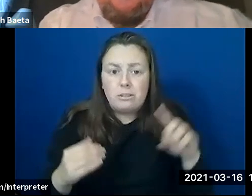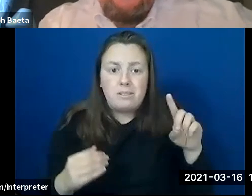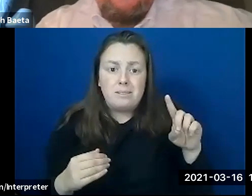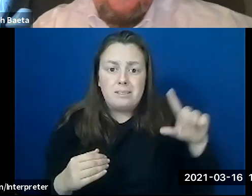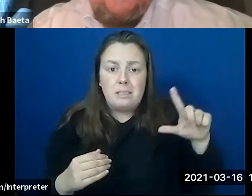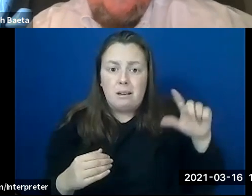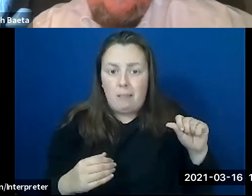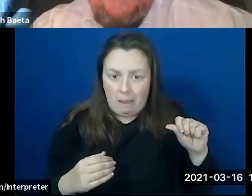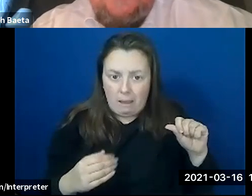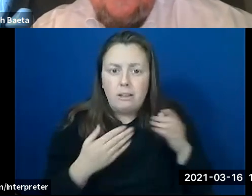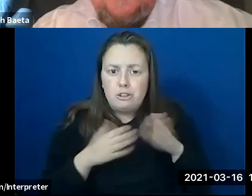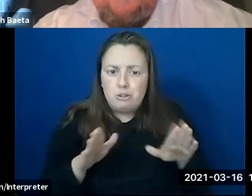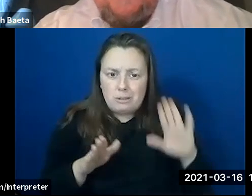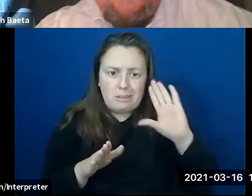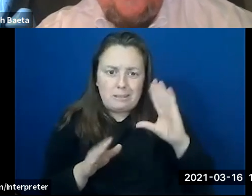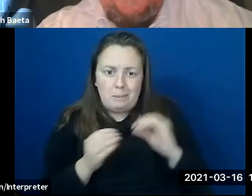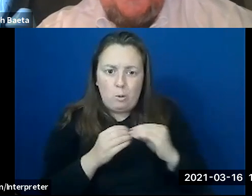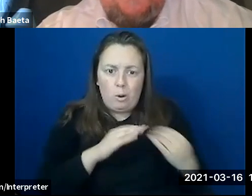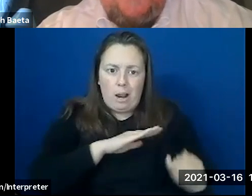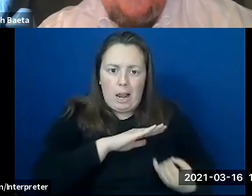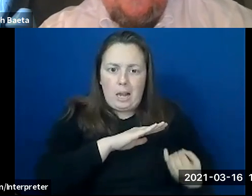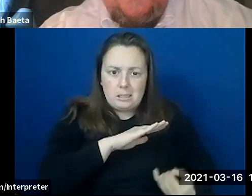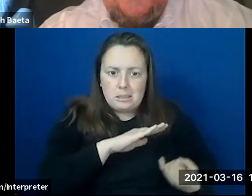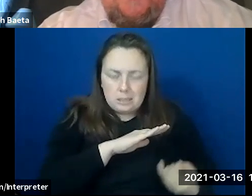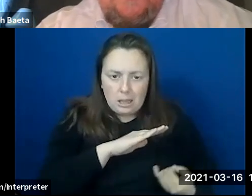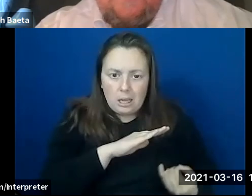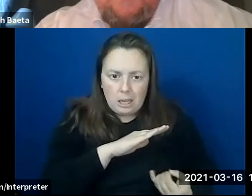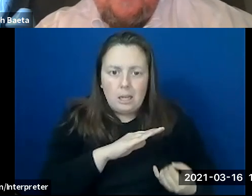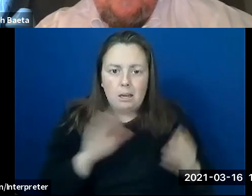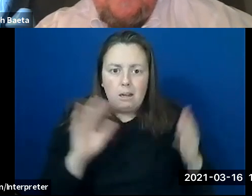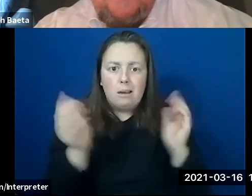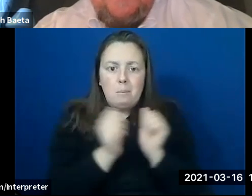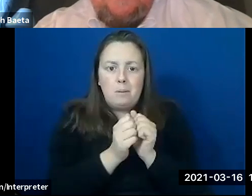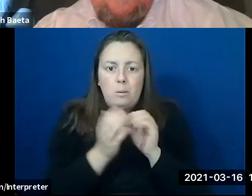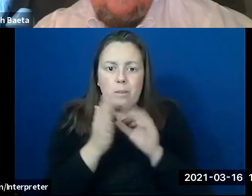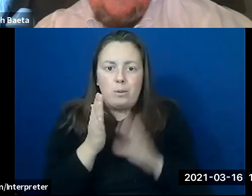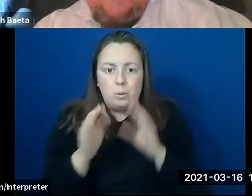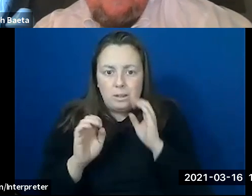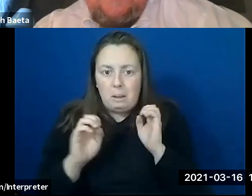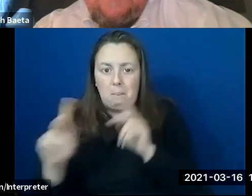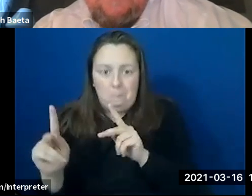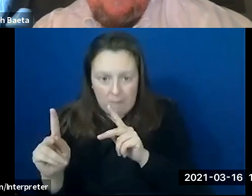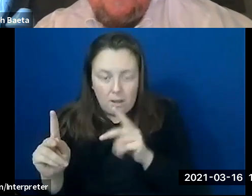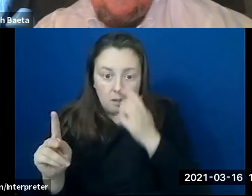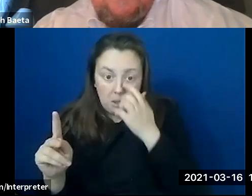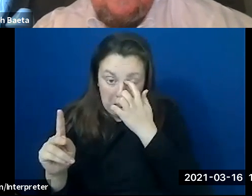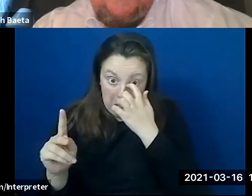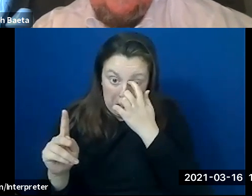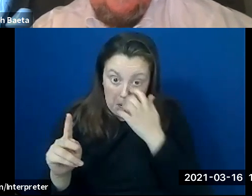Joseph Baeta: Students during the pandemic, please outline your step by step weekly check in plan to work with these students follow up with them and maintain a level of mental health and allow them to return to school in Nice.